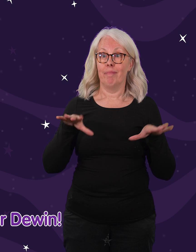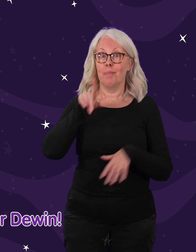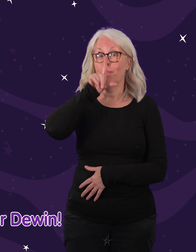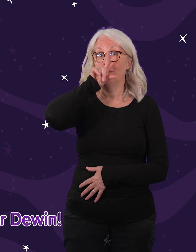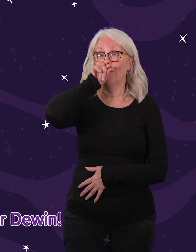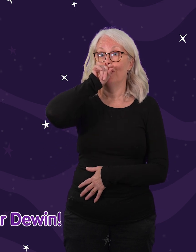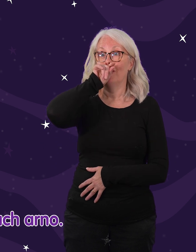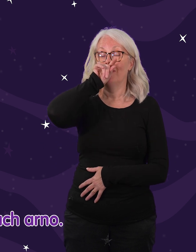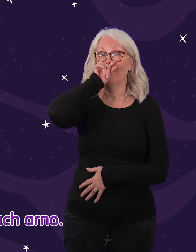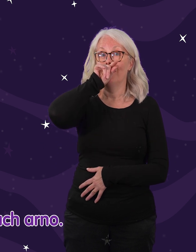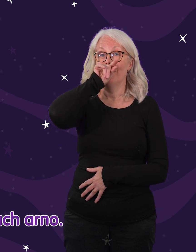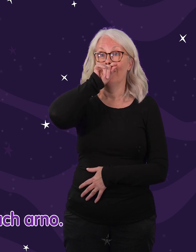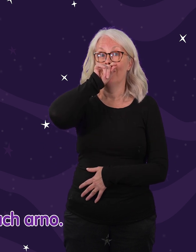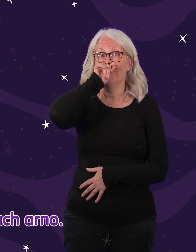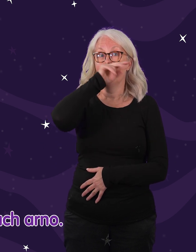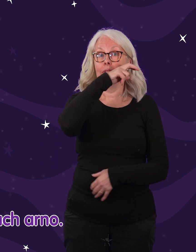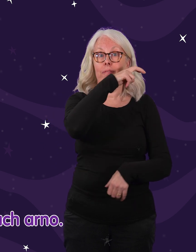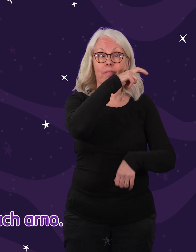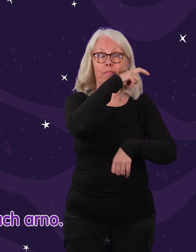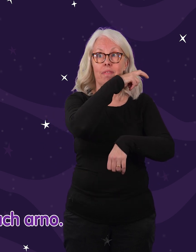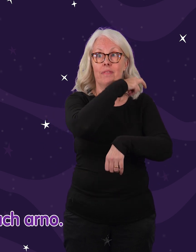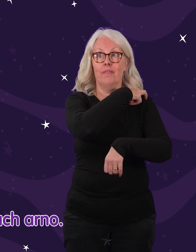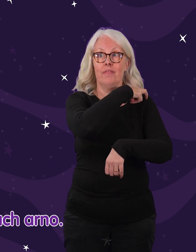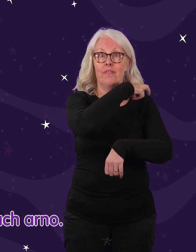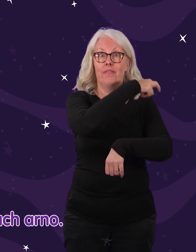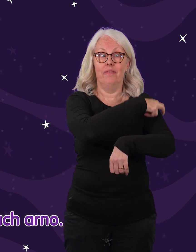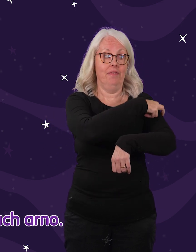There are little birds on him.